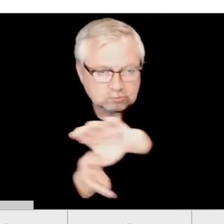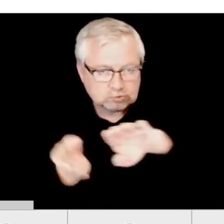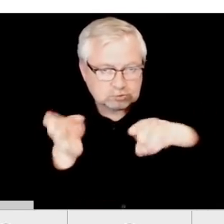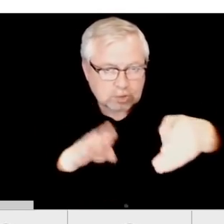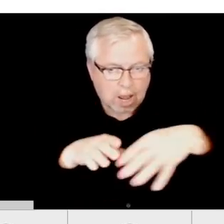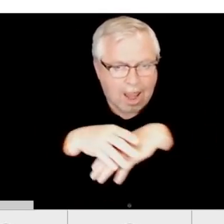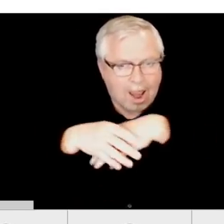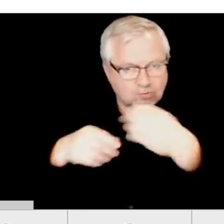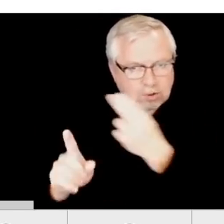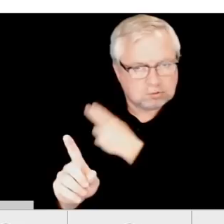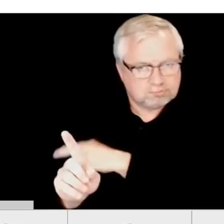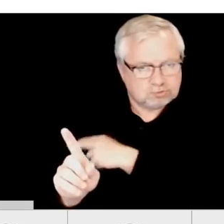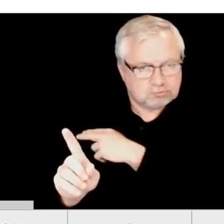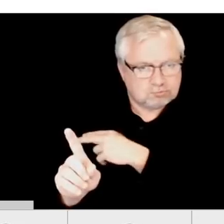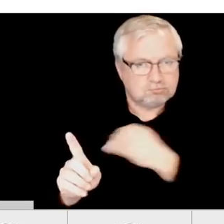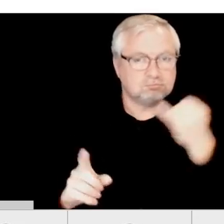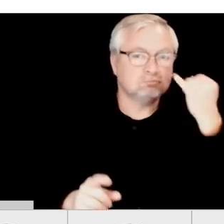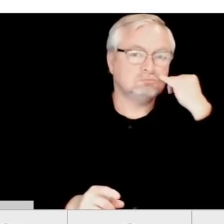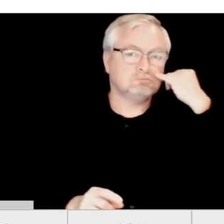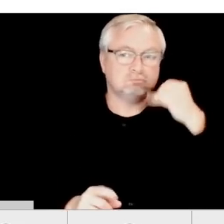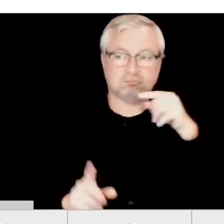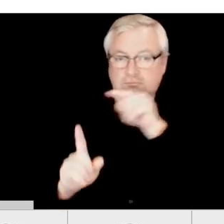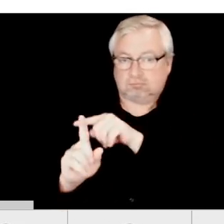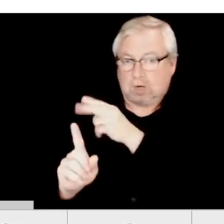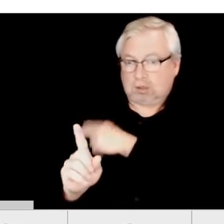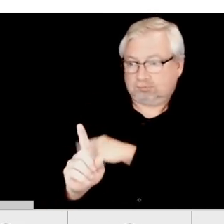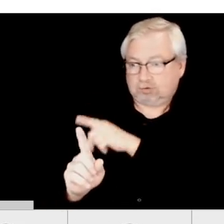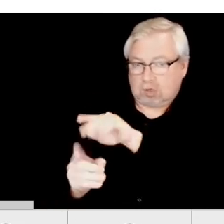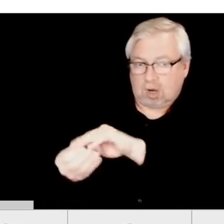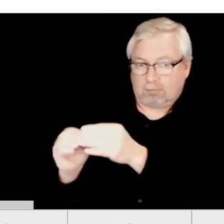But the hot spot issue is the limitation of this kind of model is